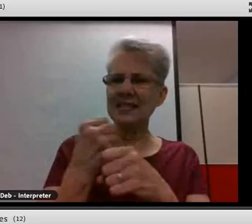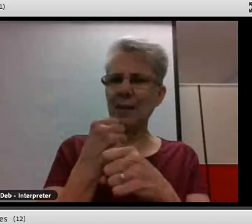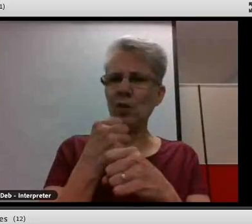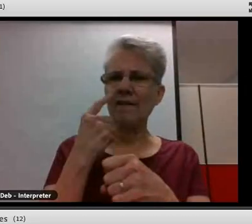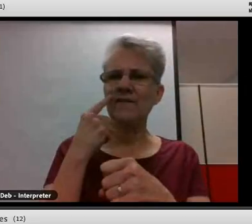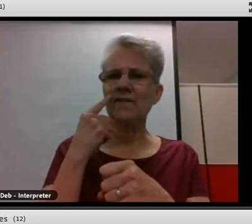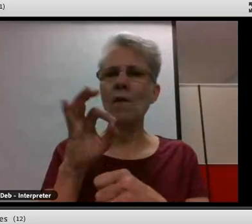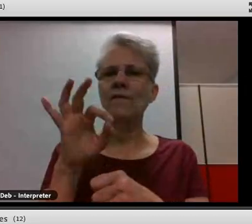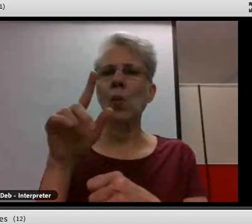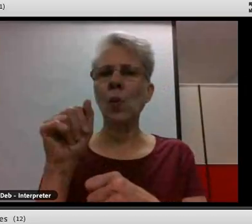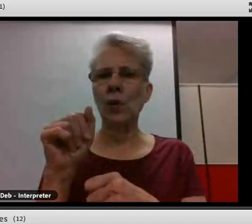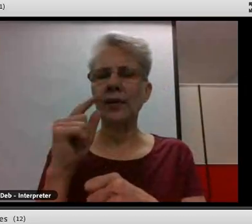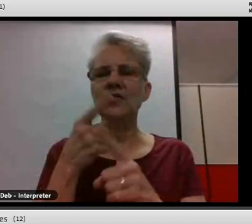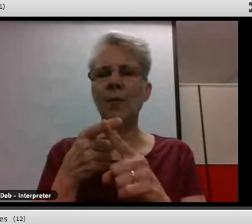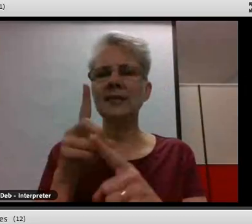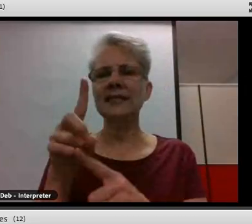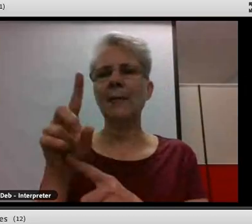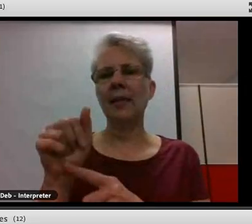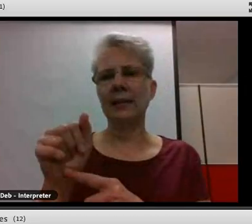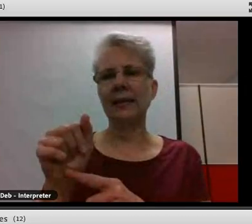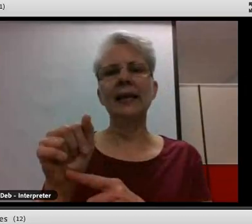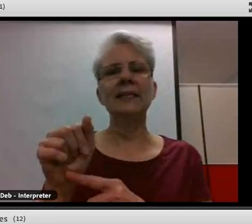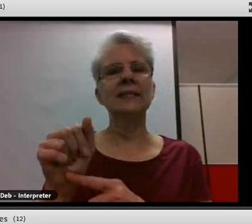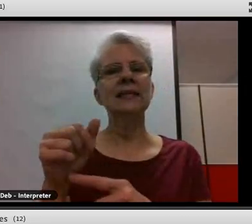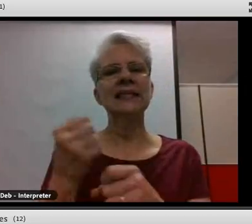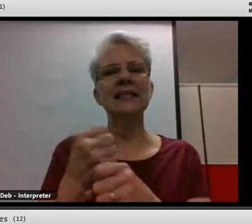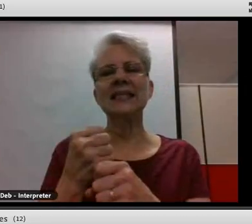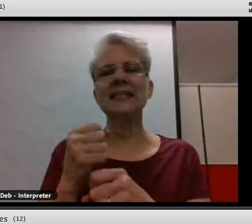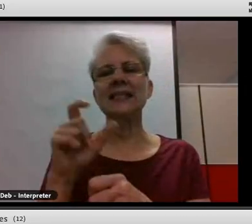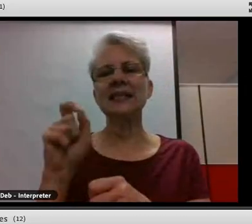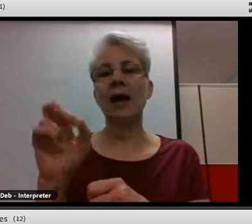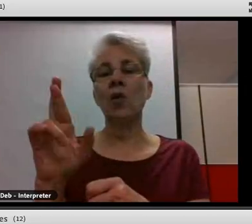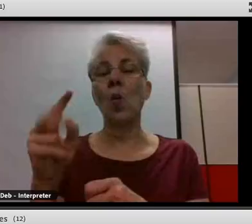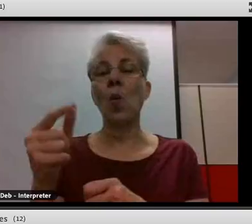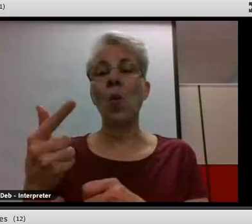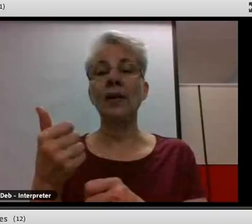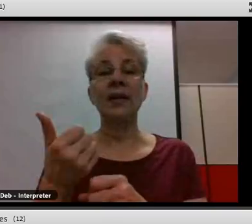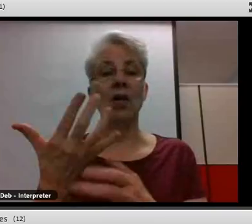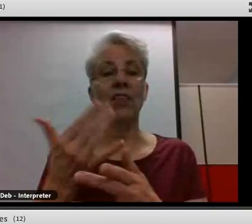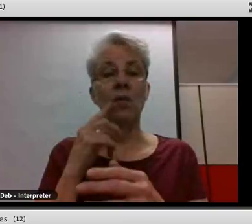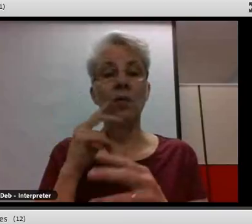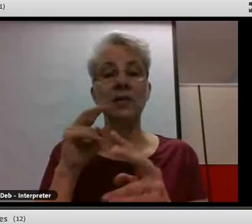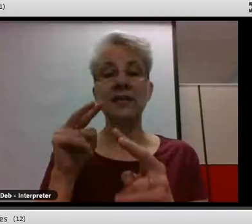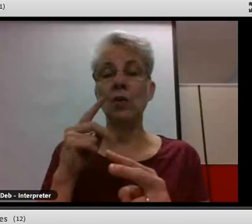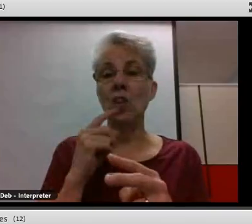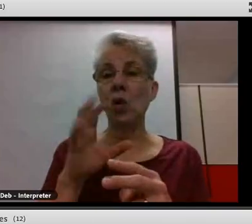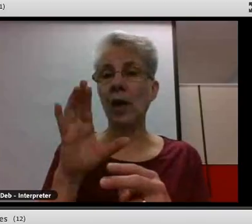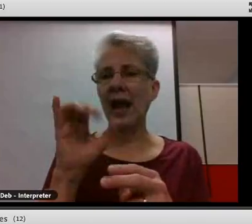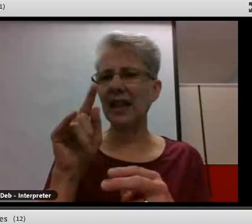or if it's something that's gone on for a while. 19-- Wow. Okay.